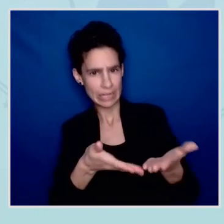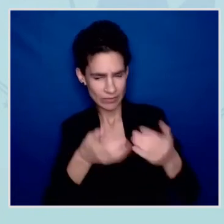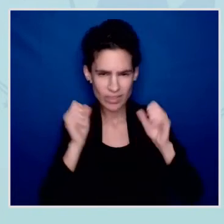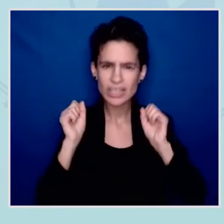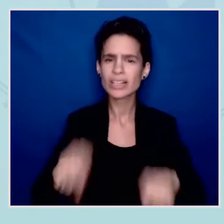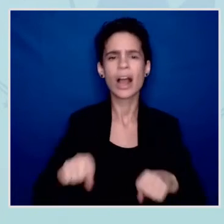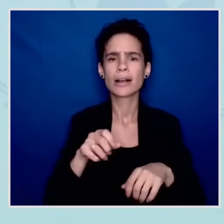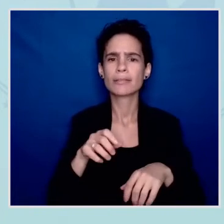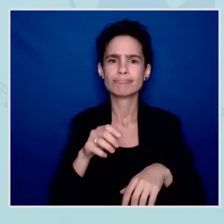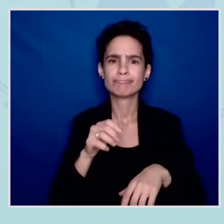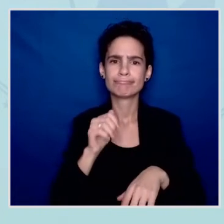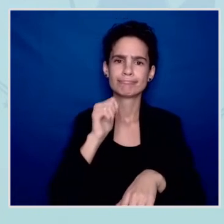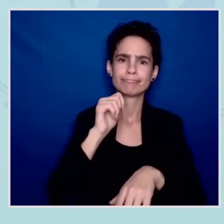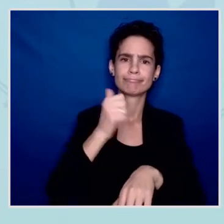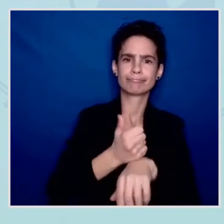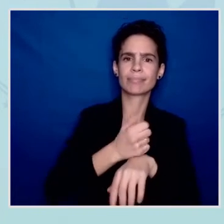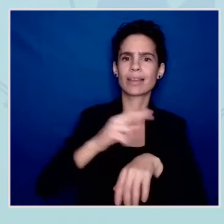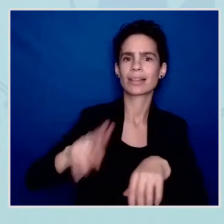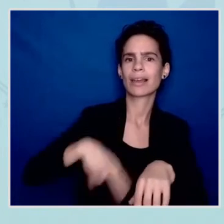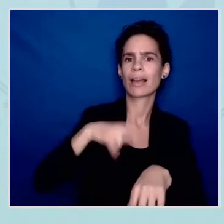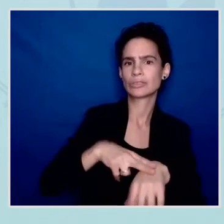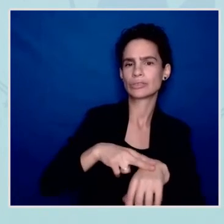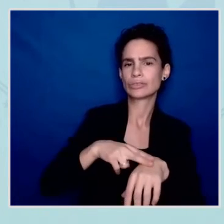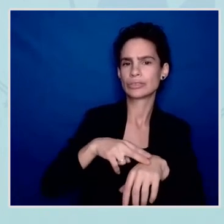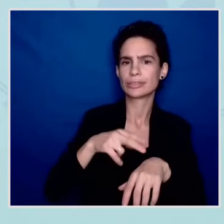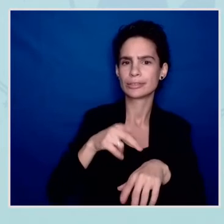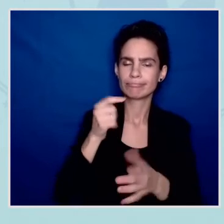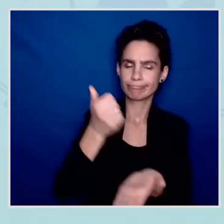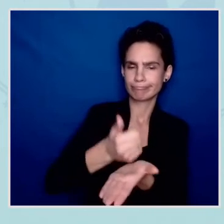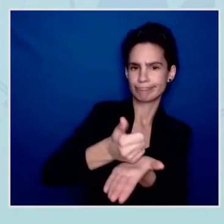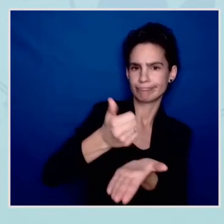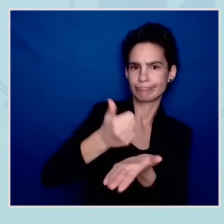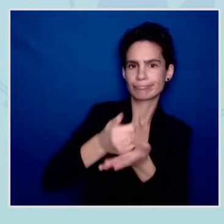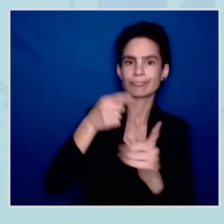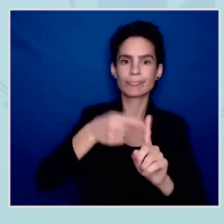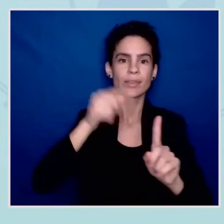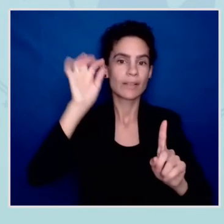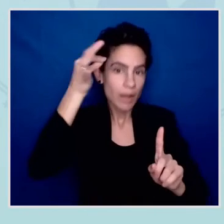HEALTHCARE. IT, CLEAN ENERGY, SO MUCH MORE.